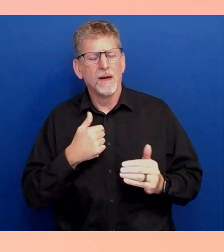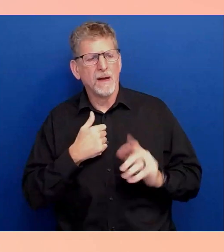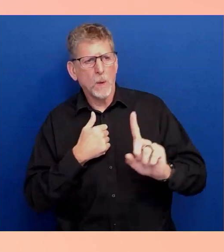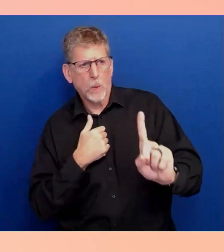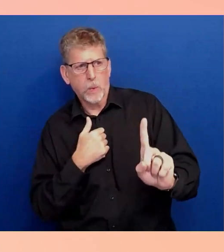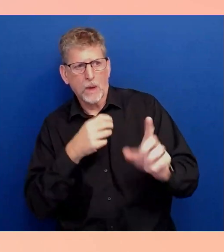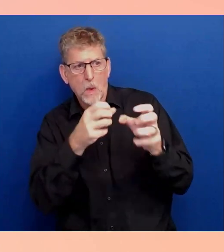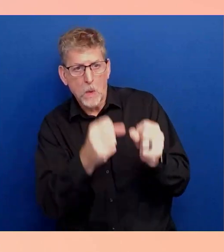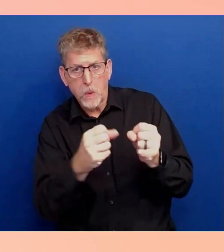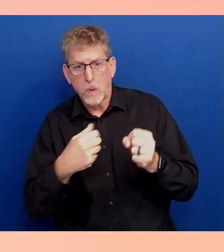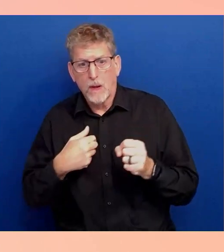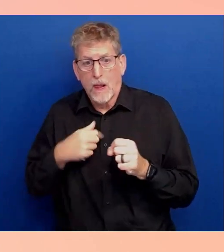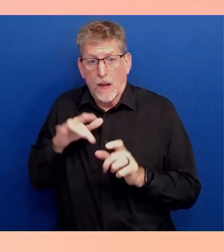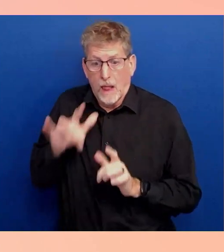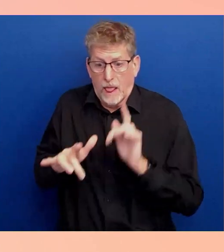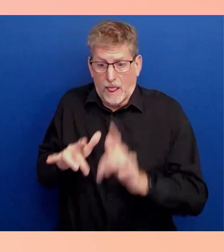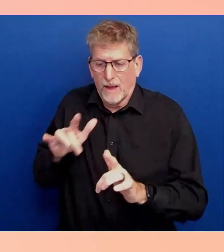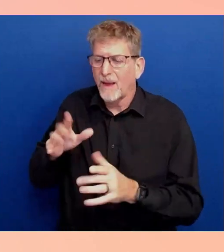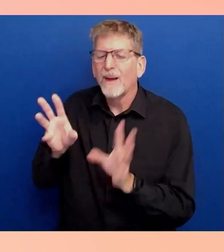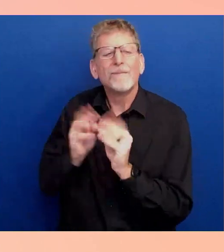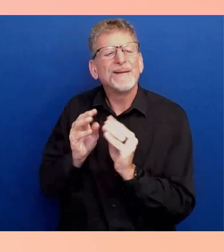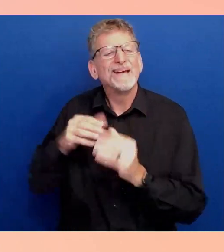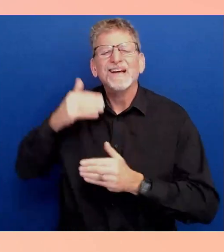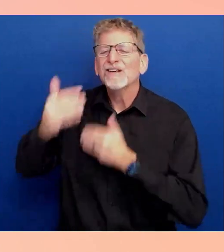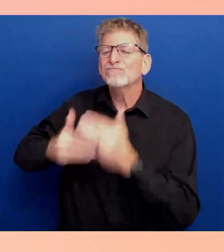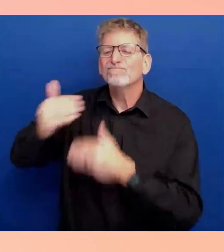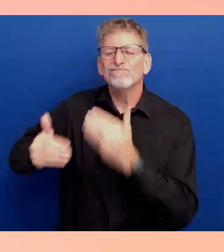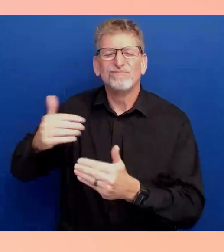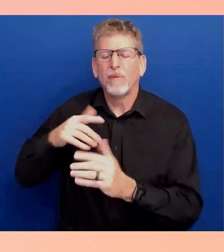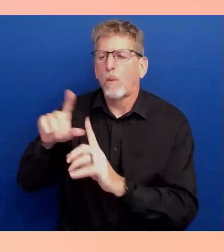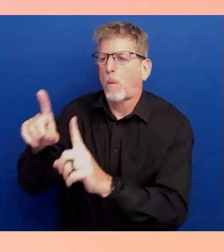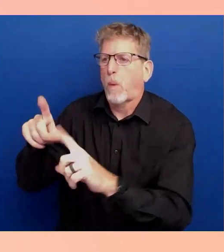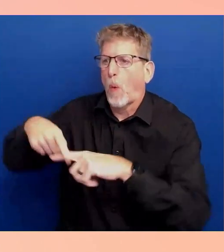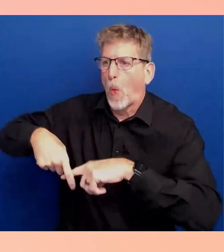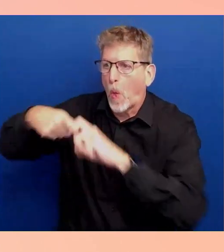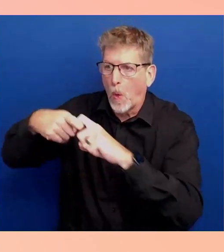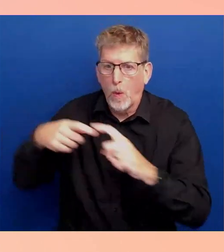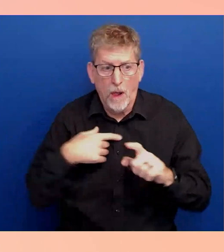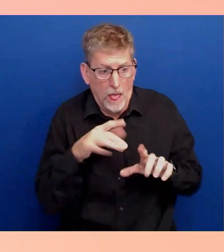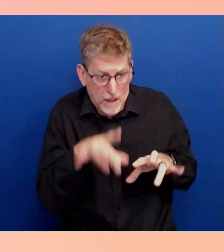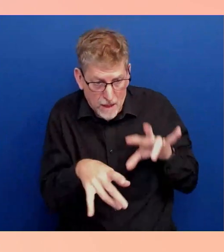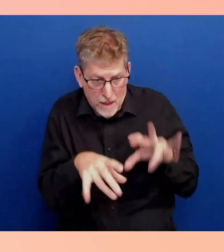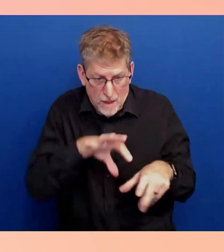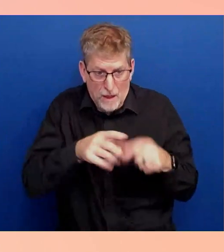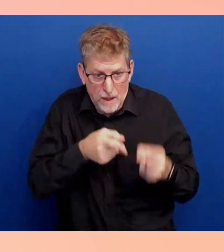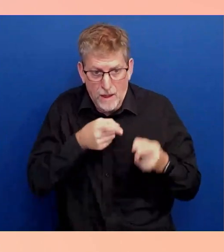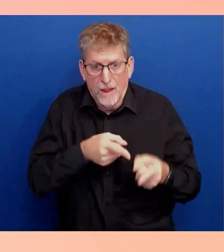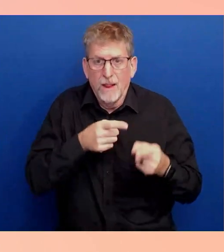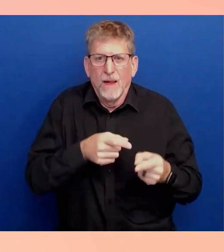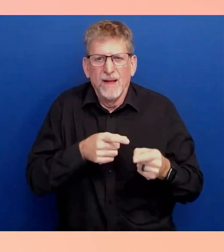With macros, a new piece of technology coming soon to Microsoft PowerToys,